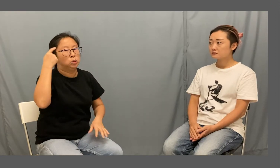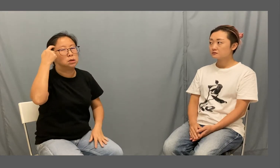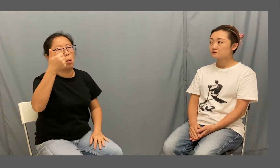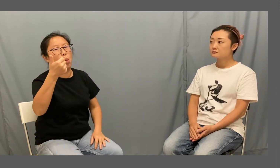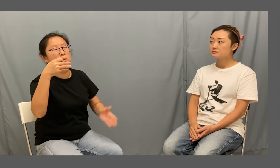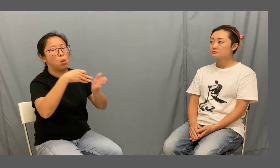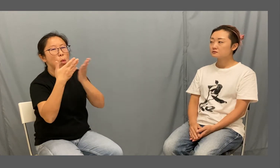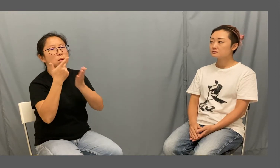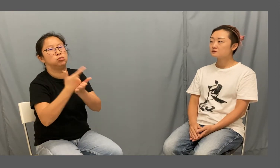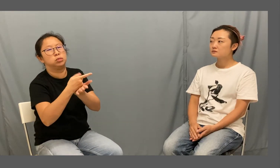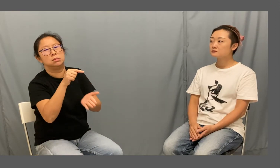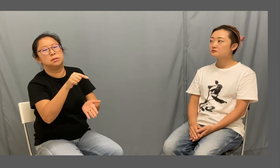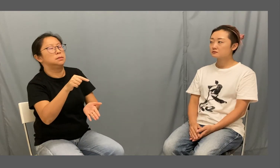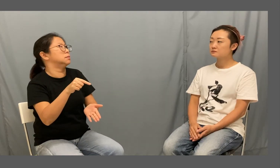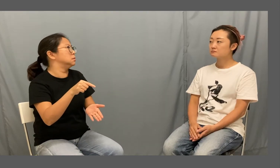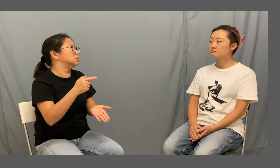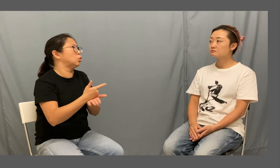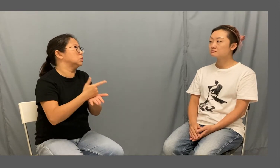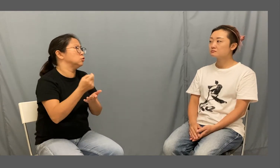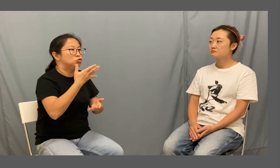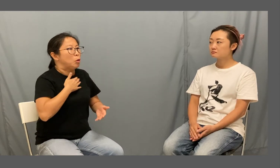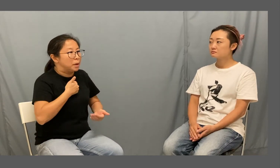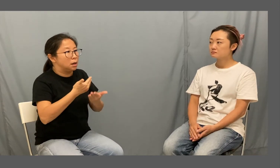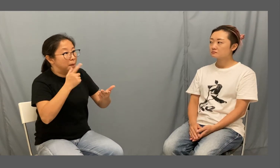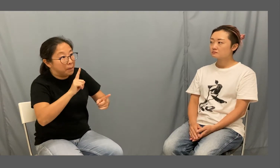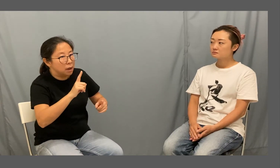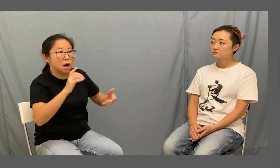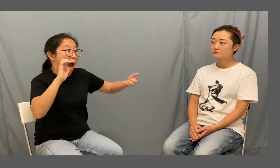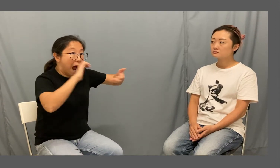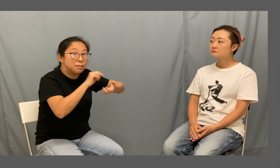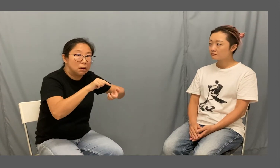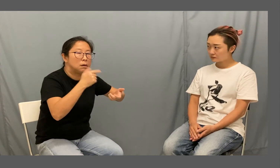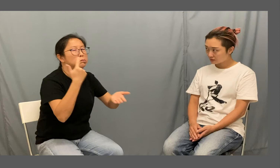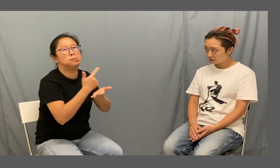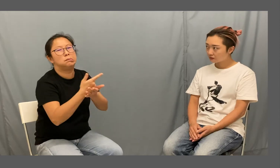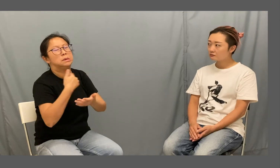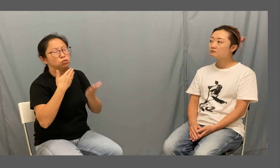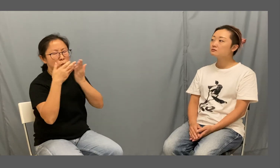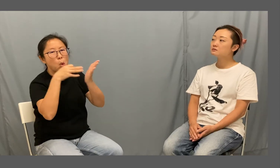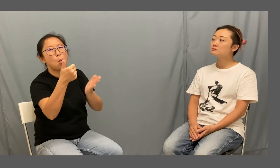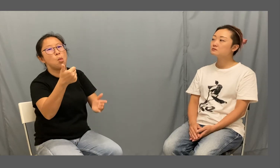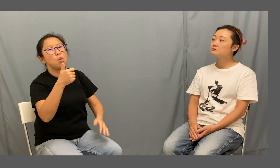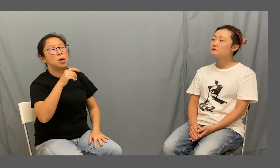Just enrol! Learn what is prep work, and how to team with other interpreters